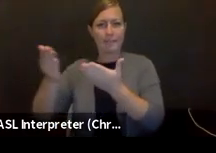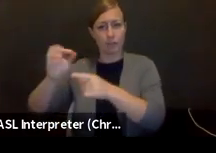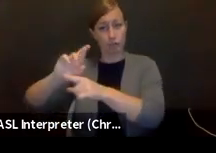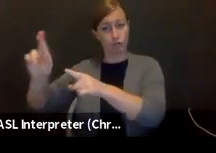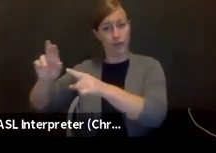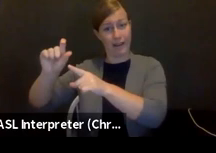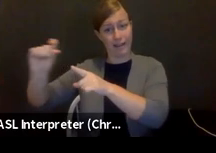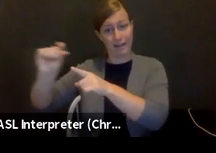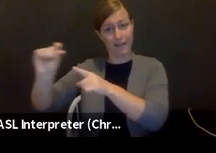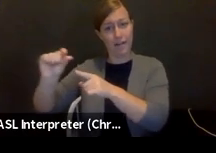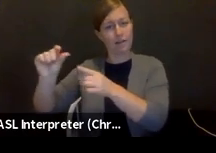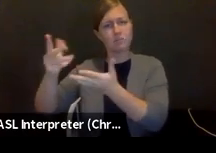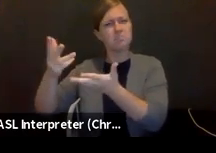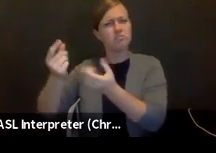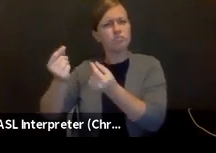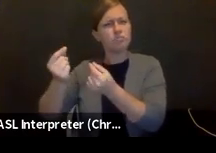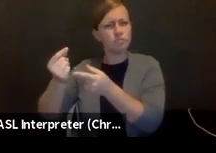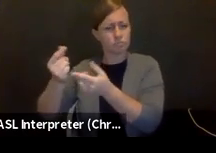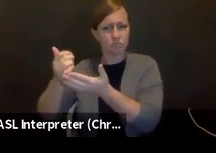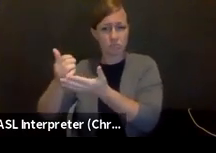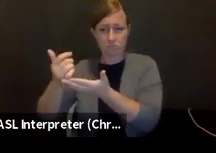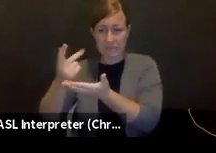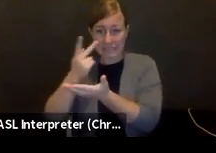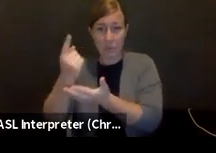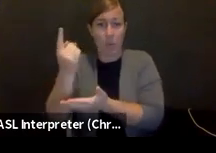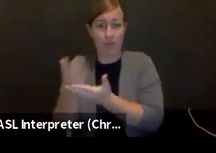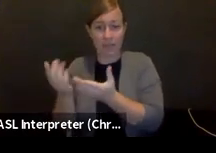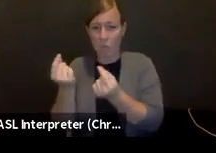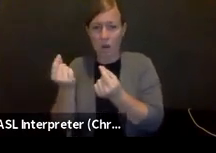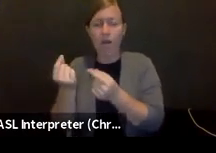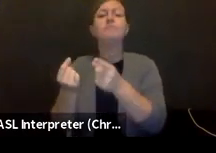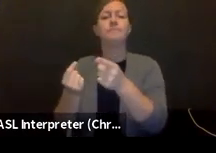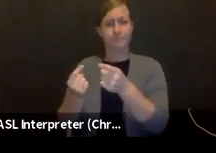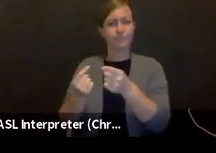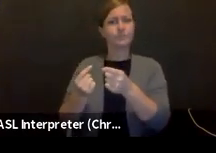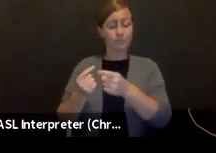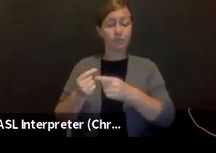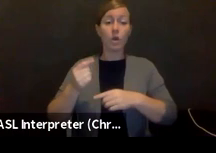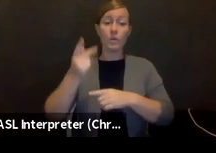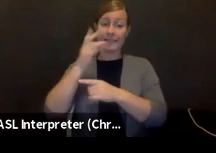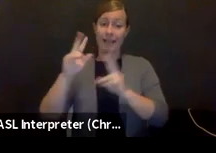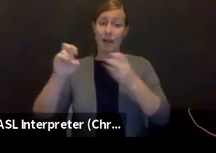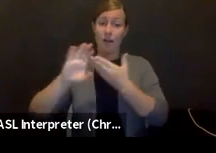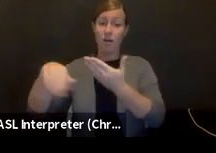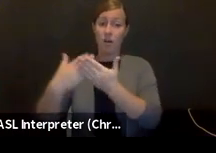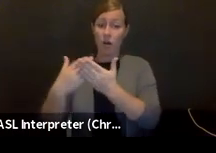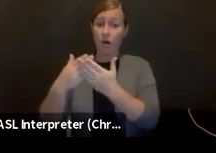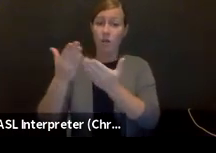ESD 112 --Kristina Wambold: Yep, does that help me like organize just see one thing ESD 189 - Amy Colburn: Yeah, so if you're working on something and you say, oh, I know that I